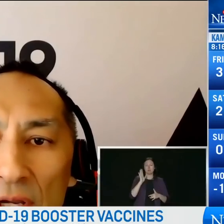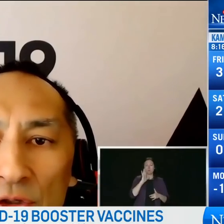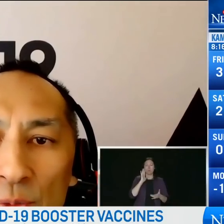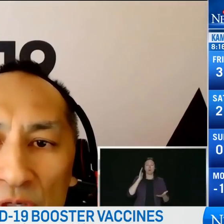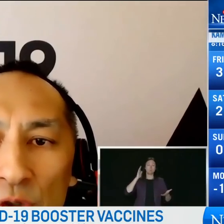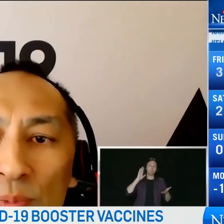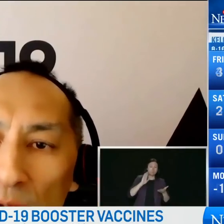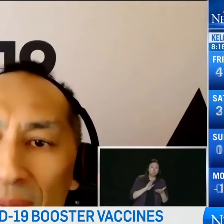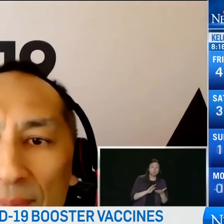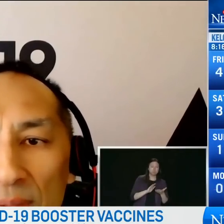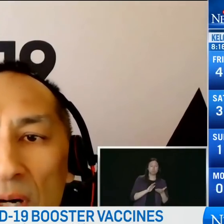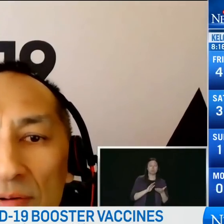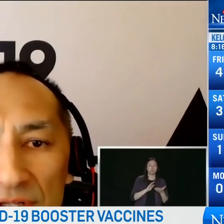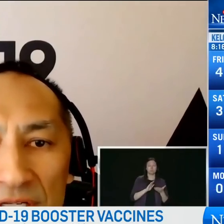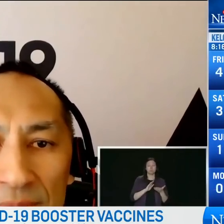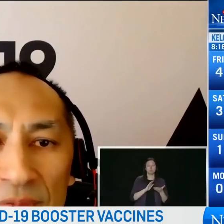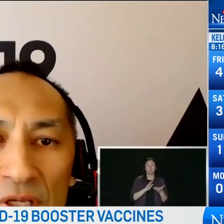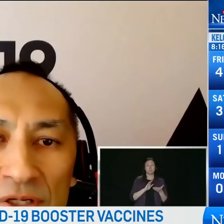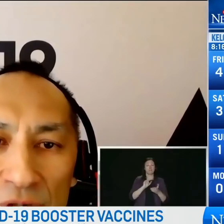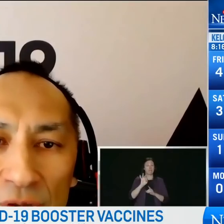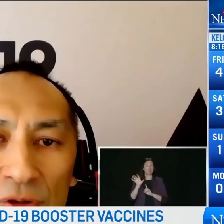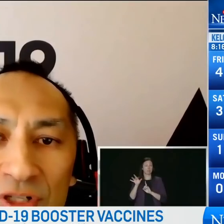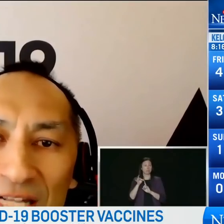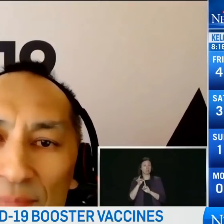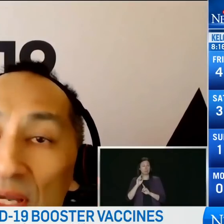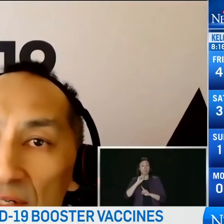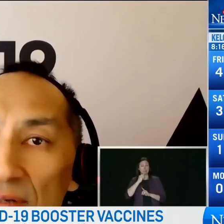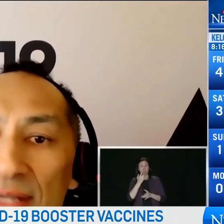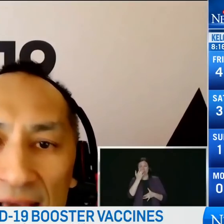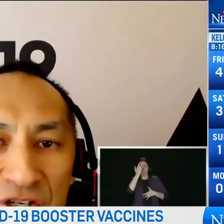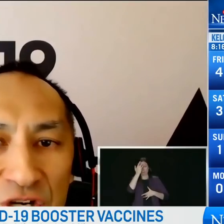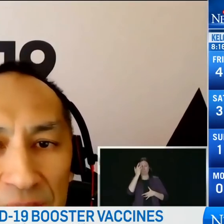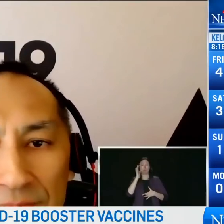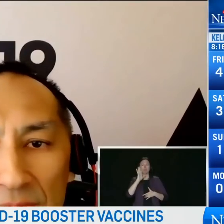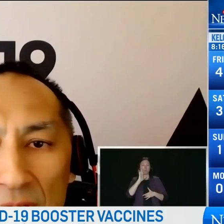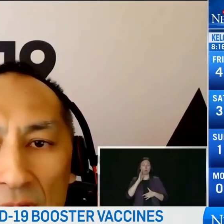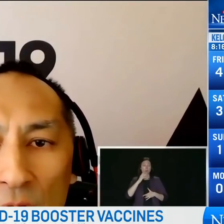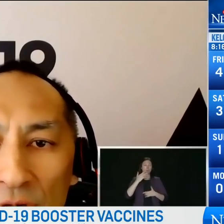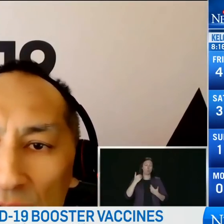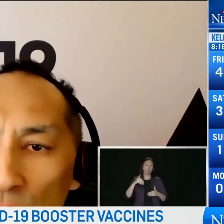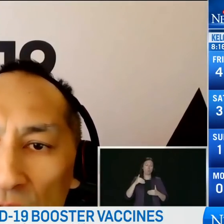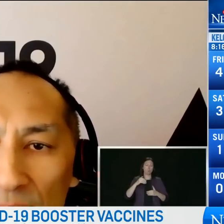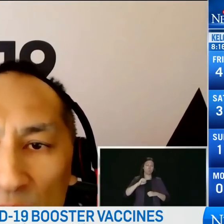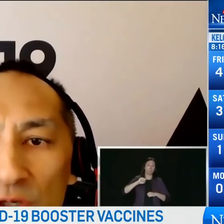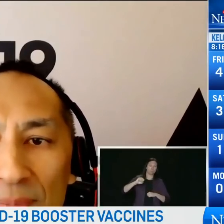INFECTION AND SYMPTOMATIC DISEASE DECREASES WITH TIME AND